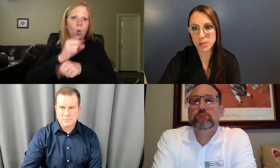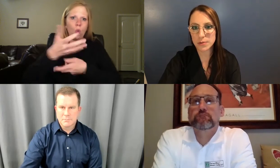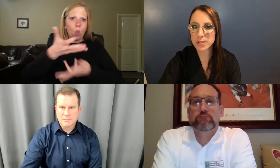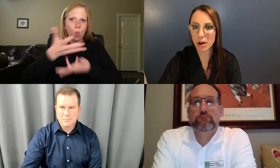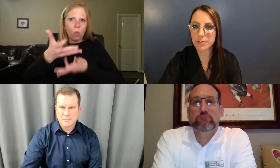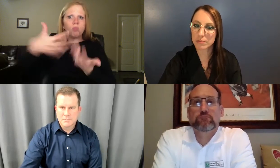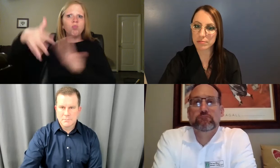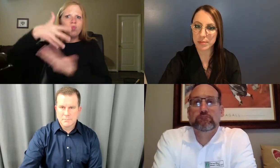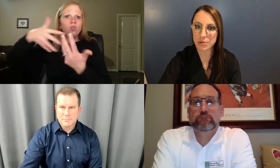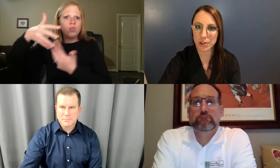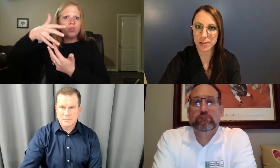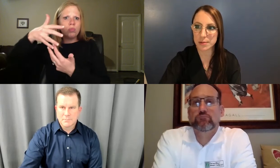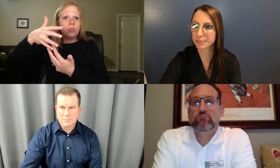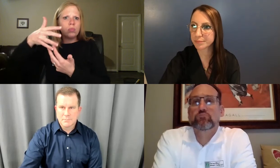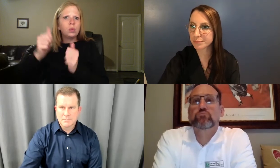Most of you said often, that's really awesome.